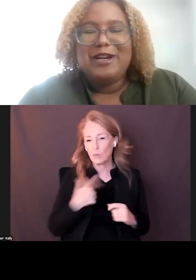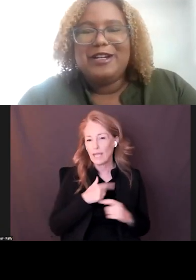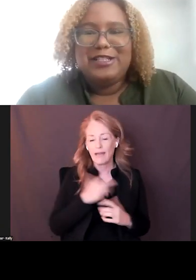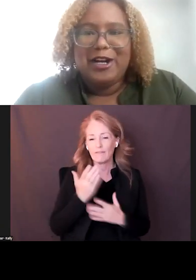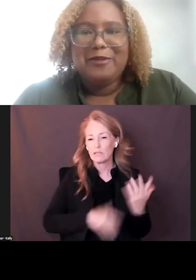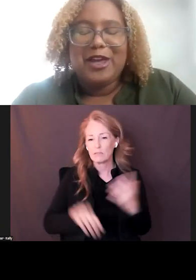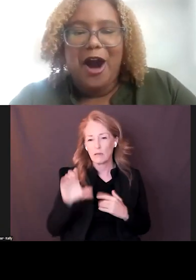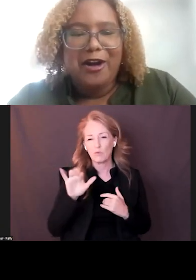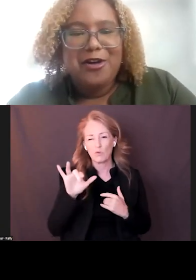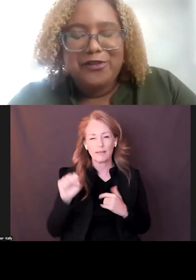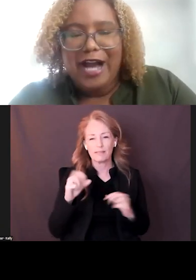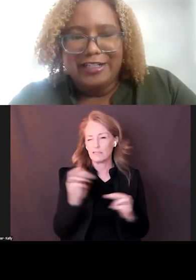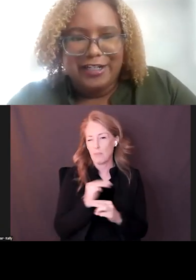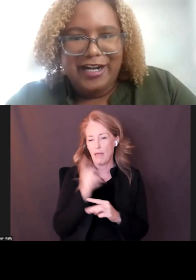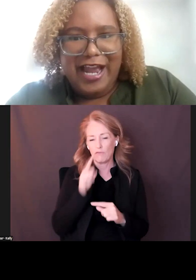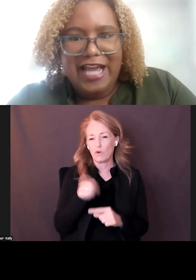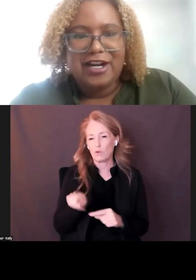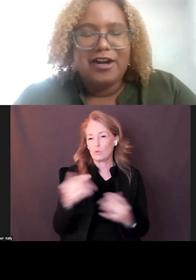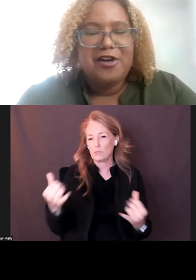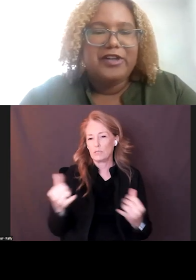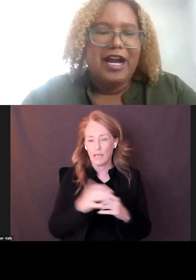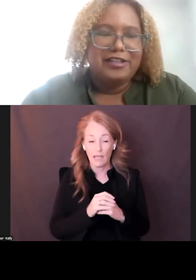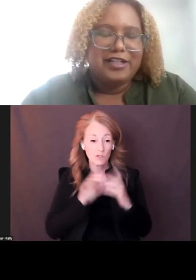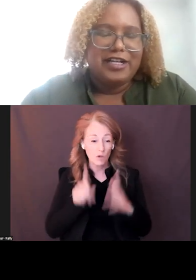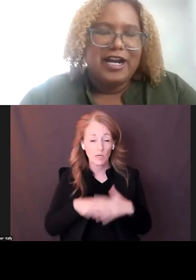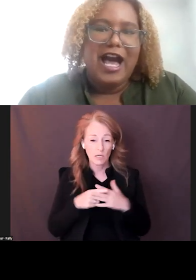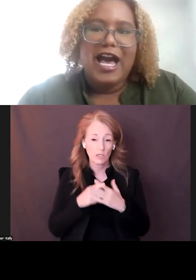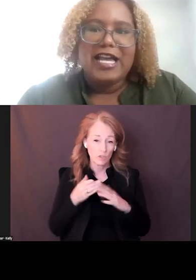SO WE ARE GOING TO START WITH OUR OVER UNDER AND OUR OVER UNDER